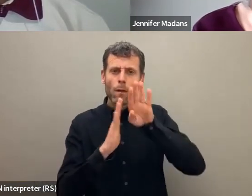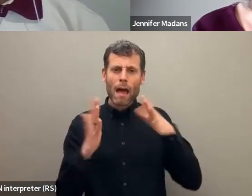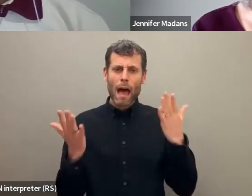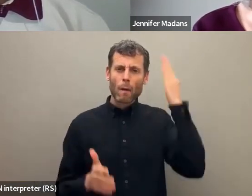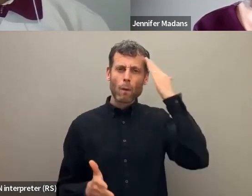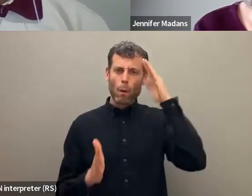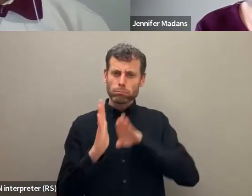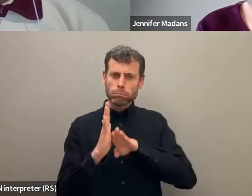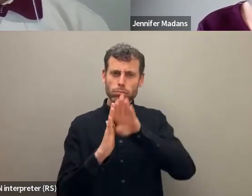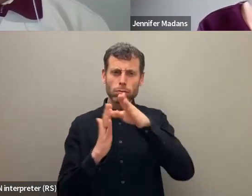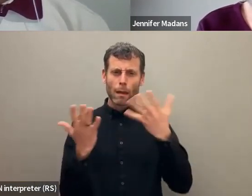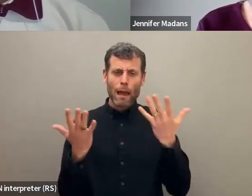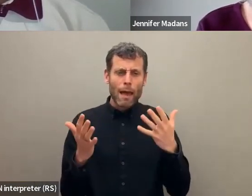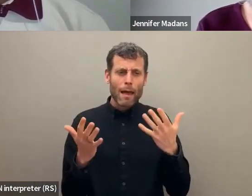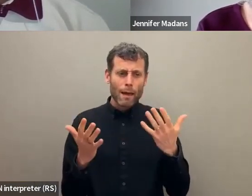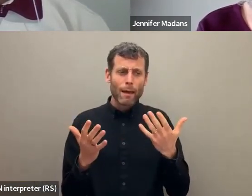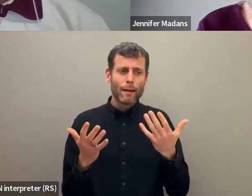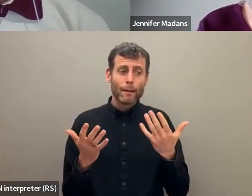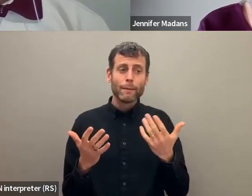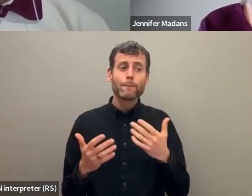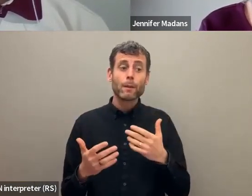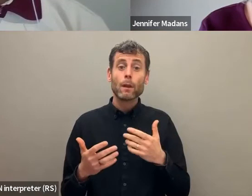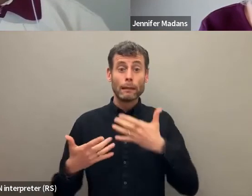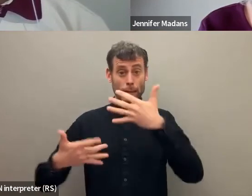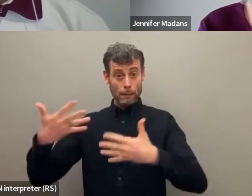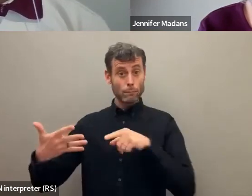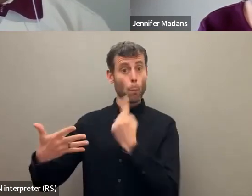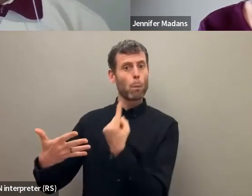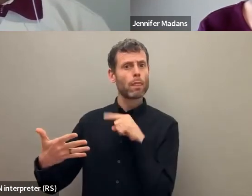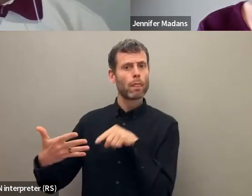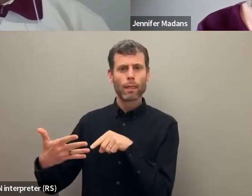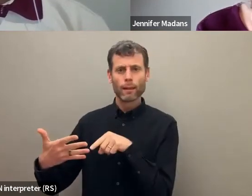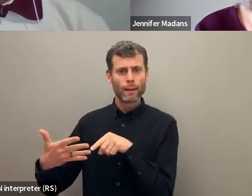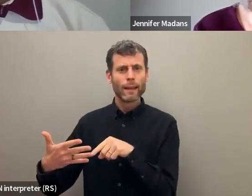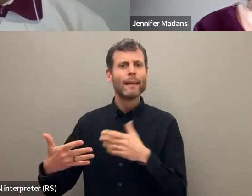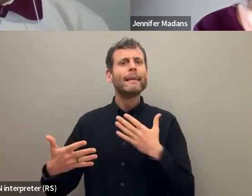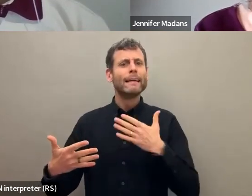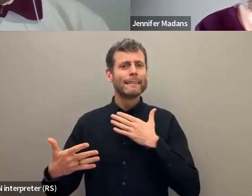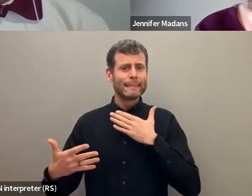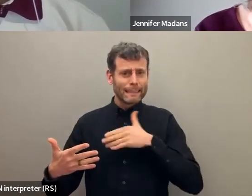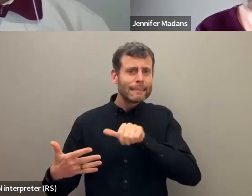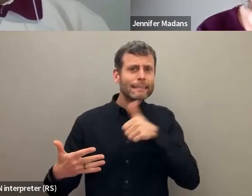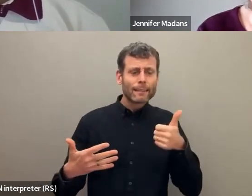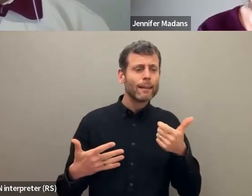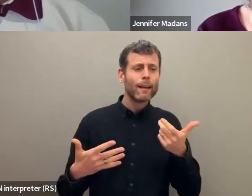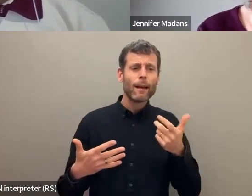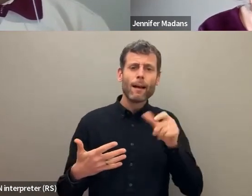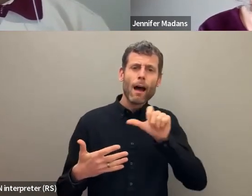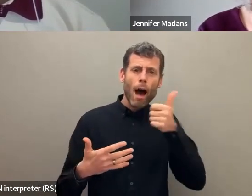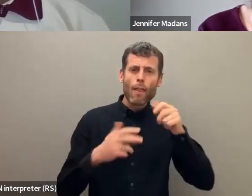Jennifer Madans: Disability data collections, also have to involve all aspects of life and have to be integrated into all data collections.